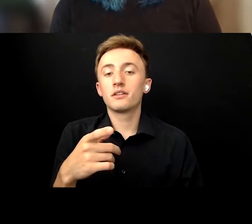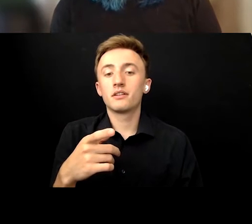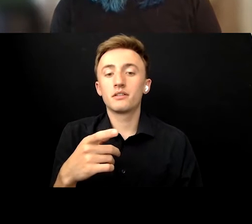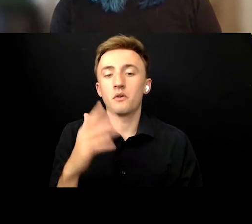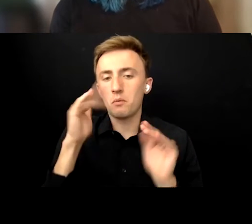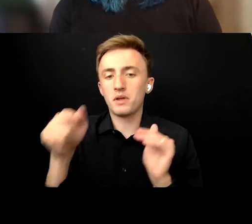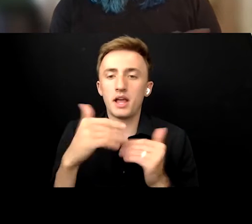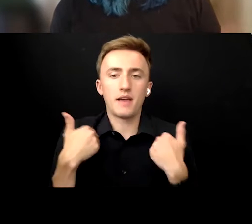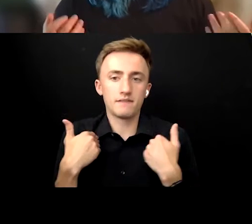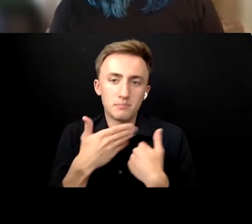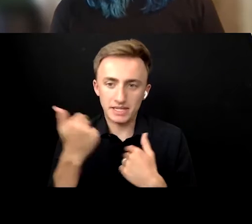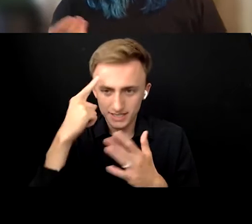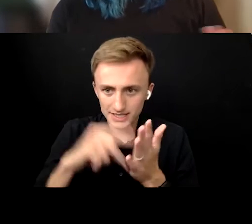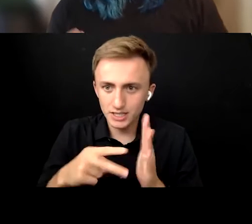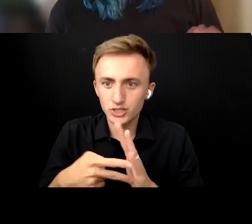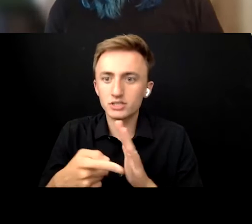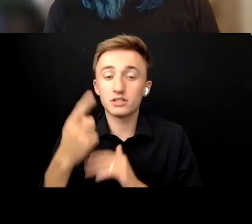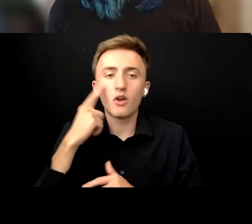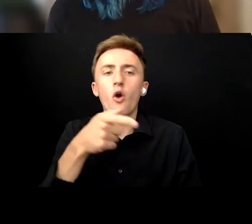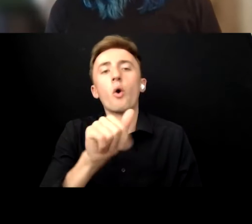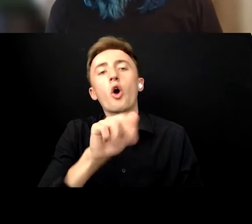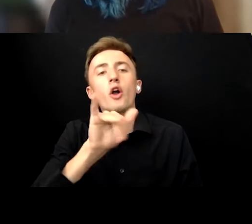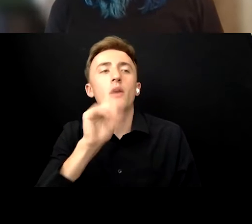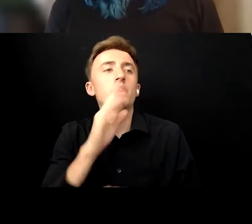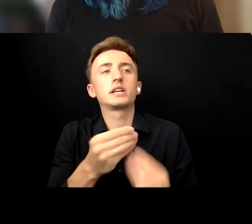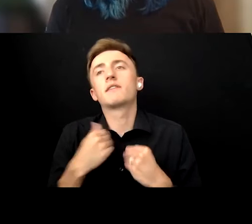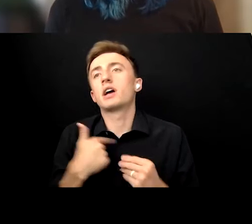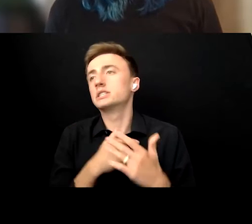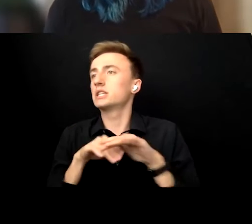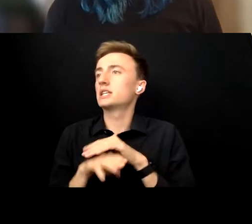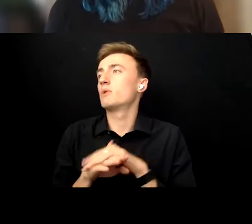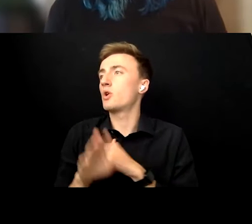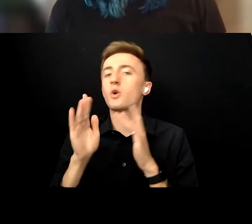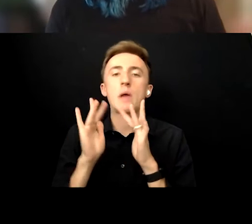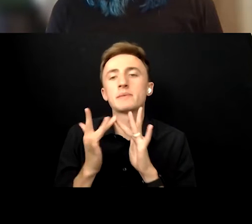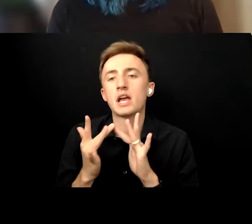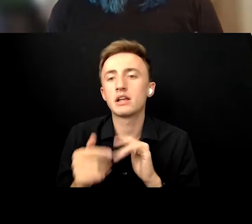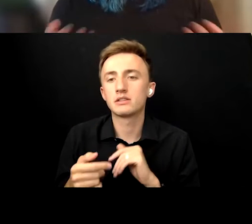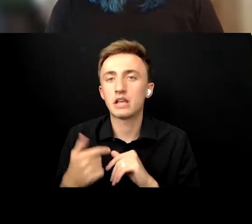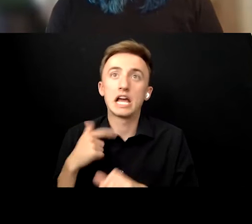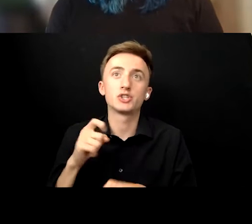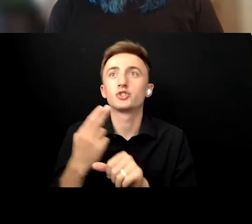start coding, aria gives accessible websites and I should use it everywhere, they get excited about